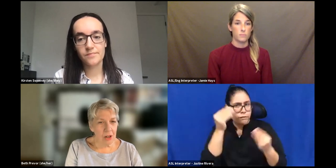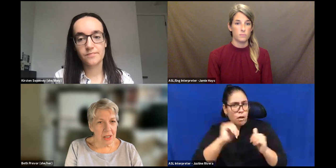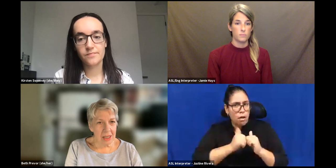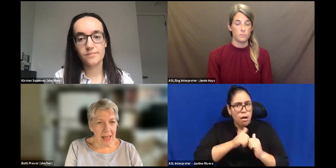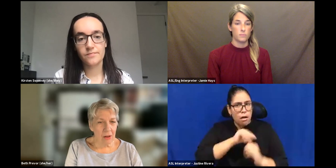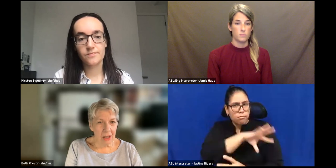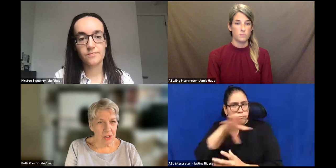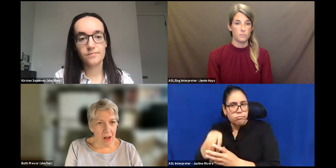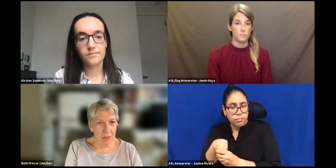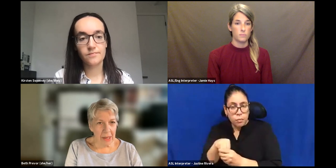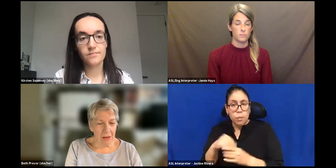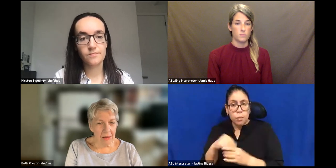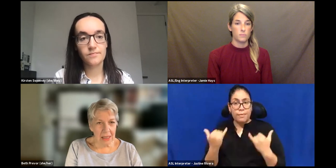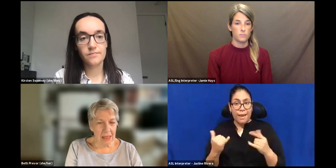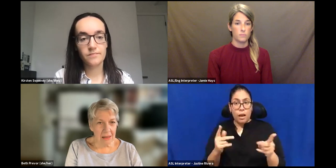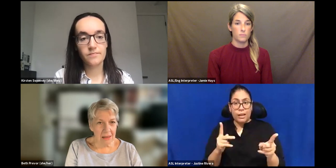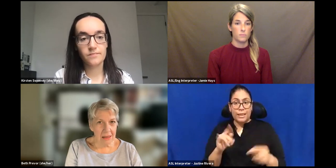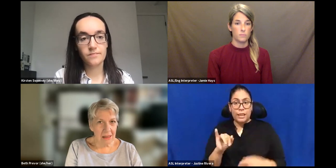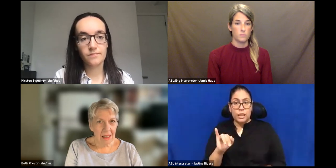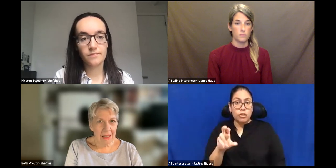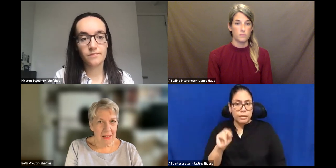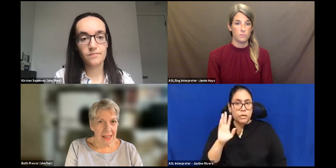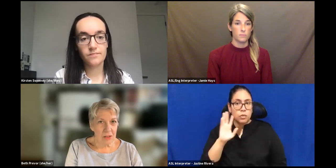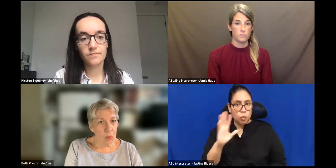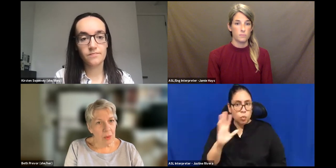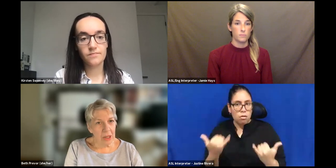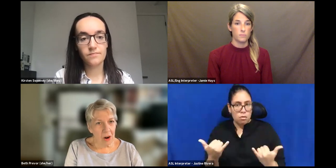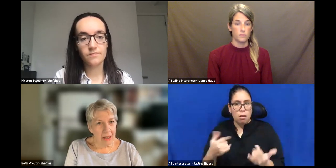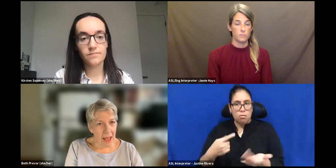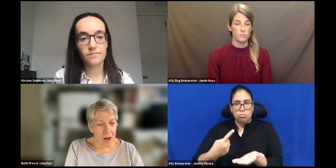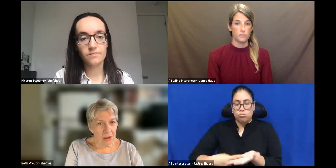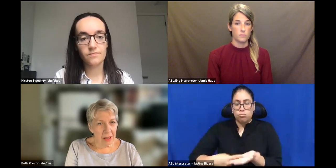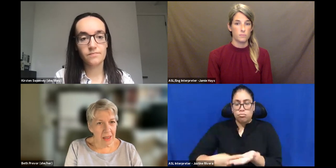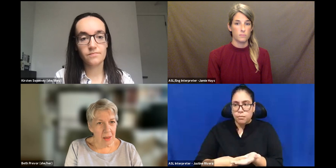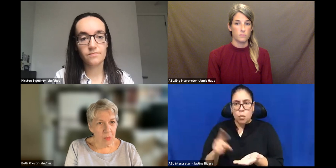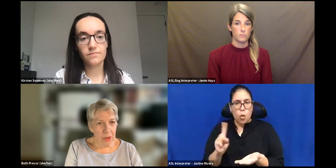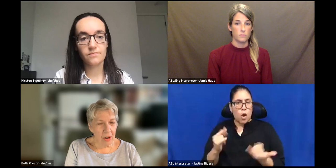Kirsten is now going to talk about is where we are now with